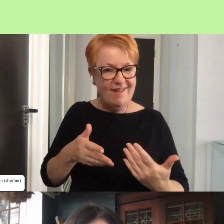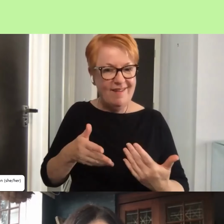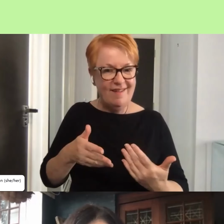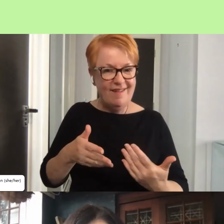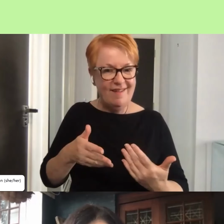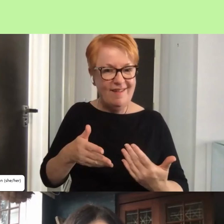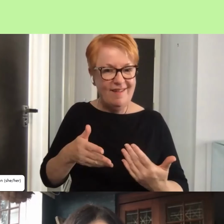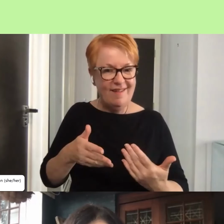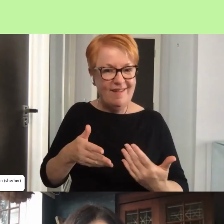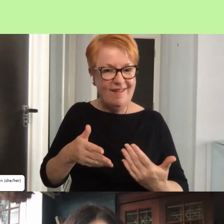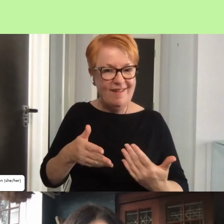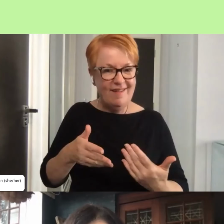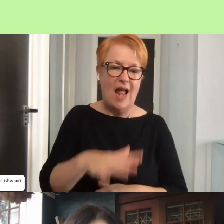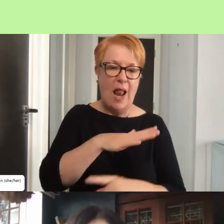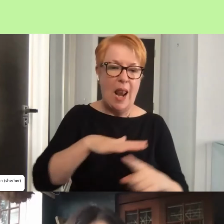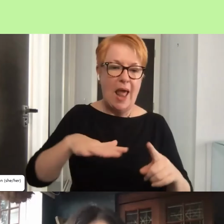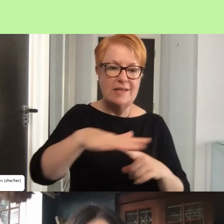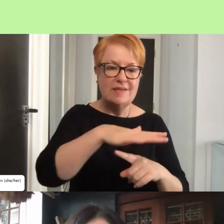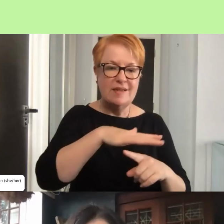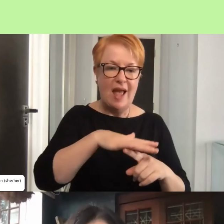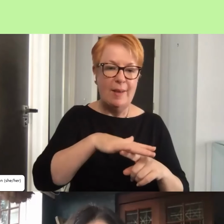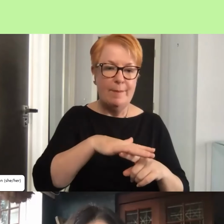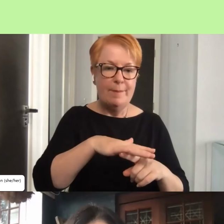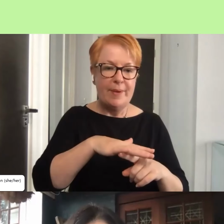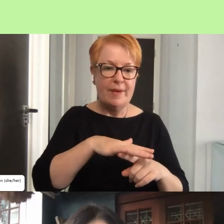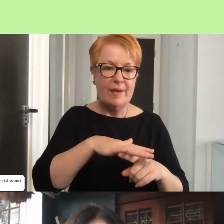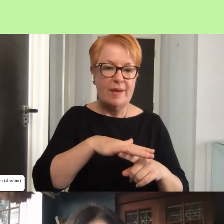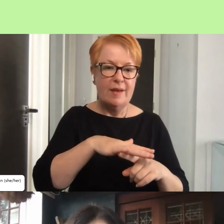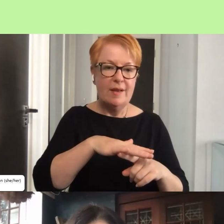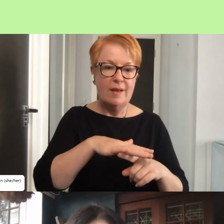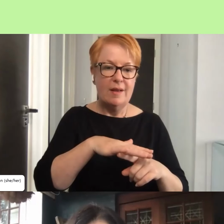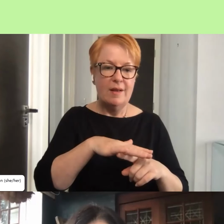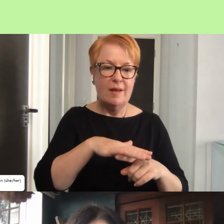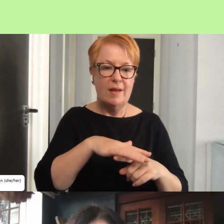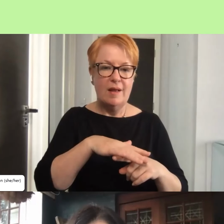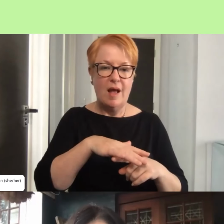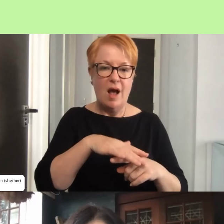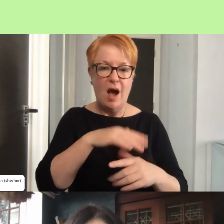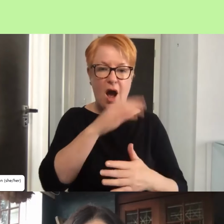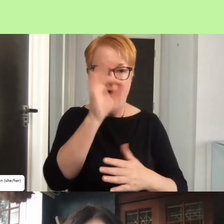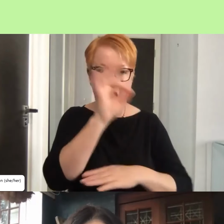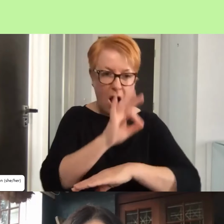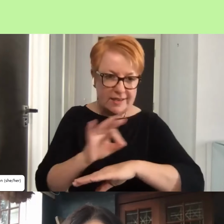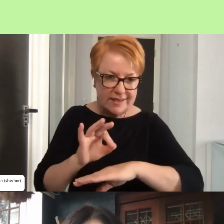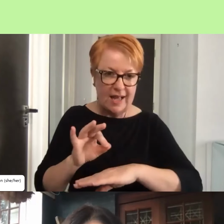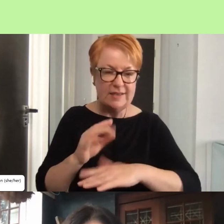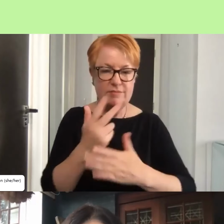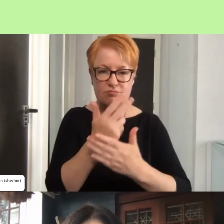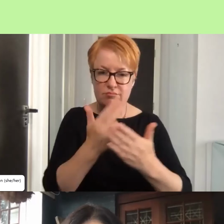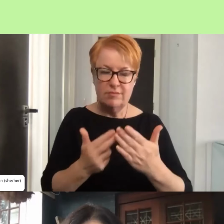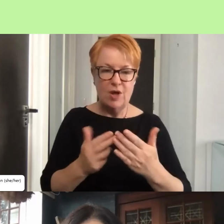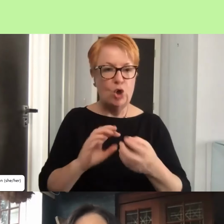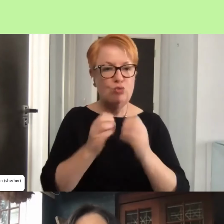our landscape architects, who create experiences also in urban spaces